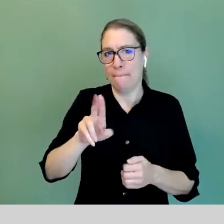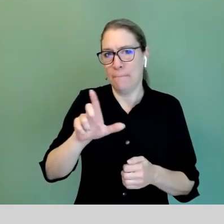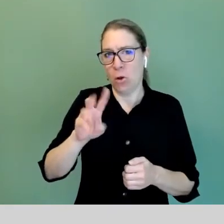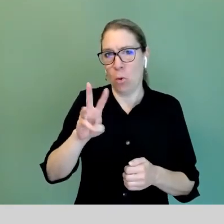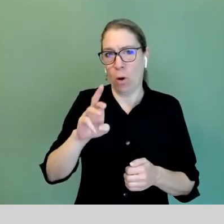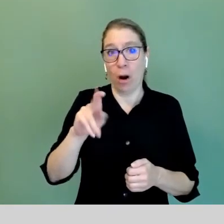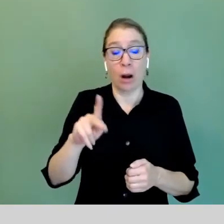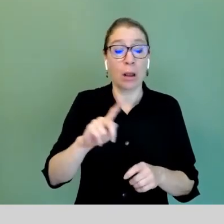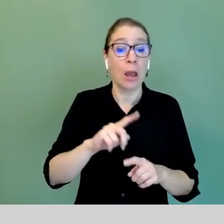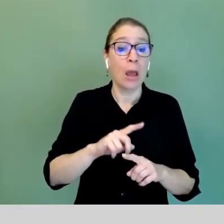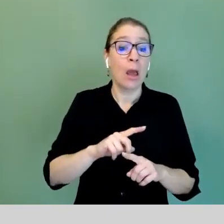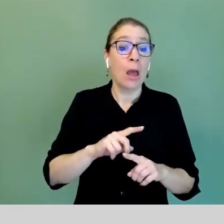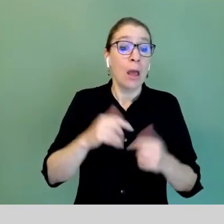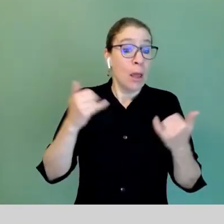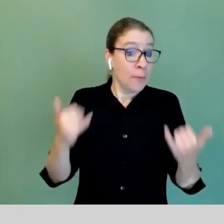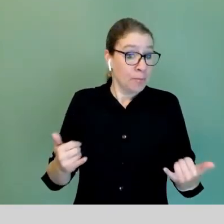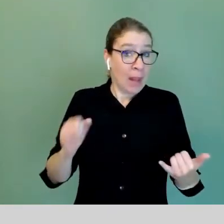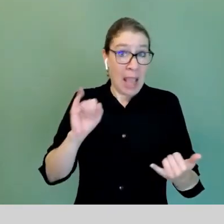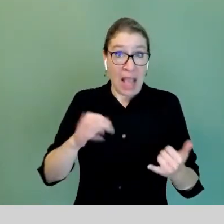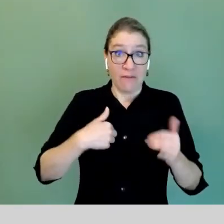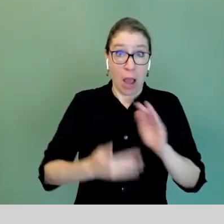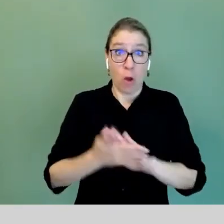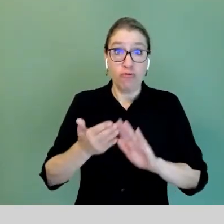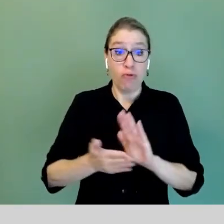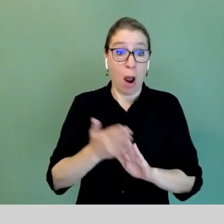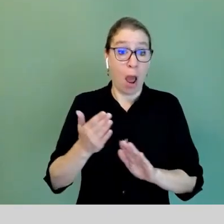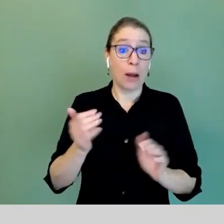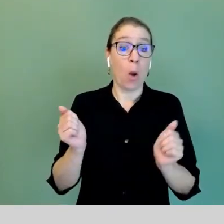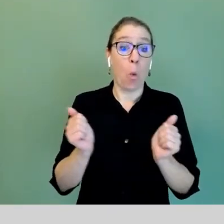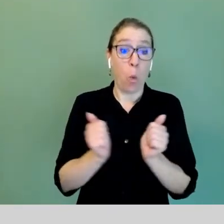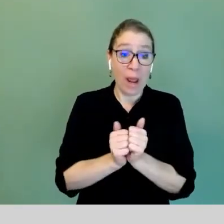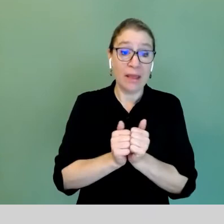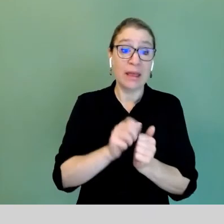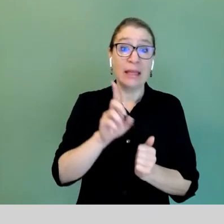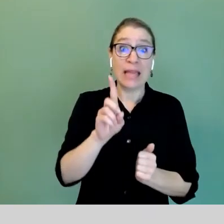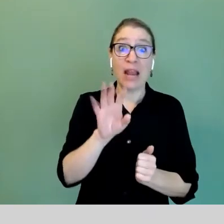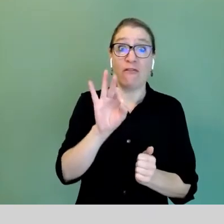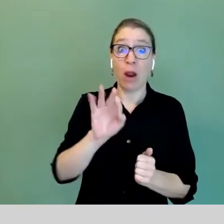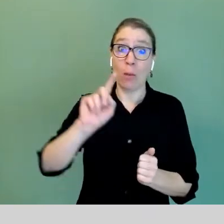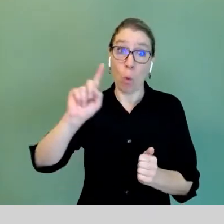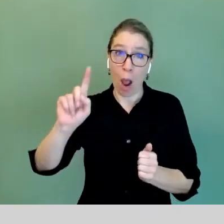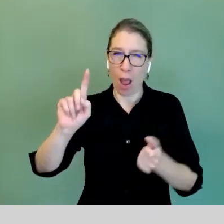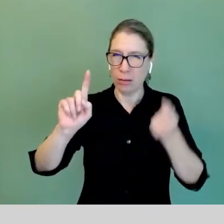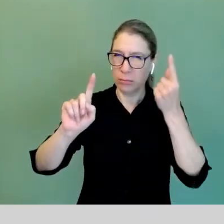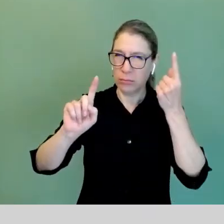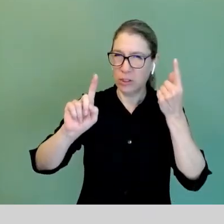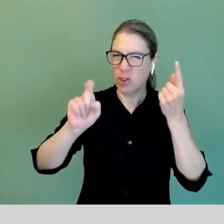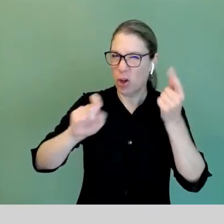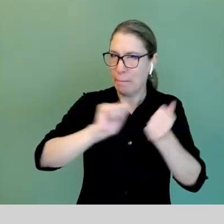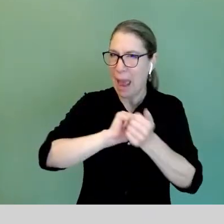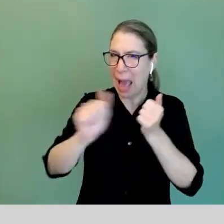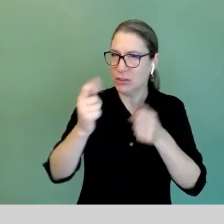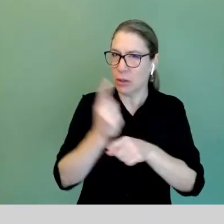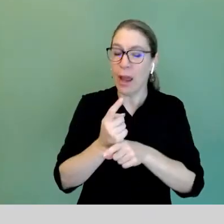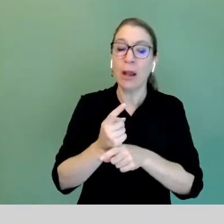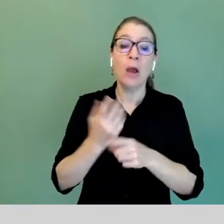And then if I run this with dataframe one, recall dataframe one should pass this.